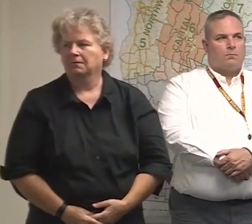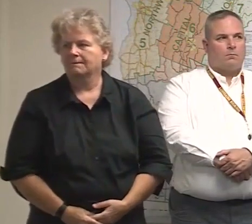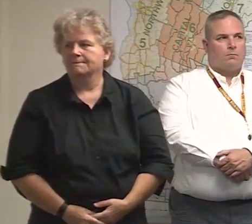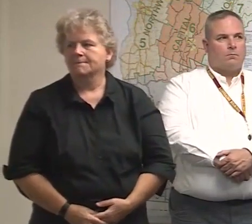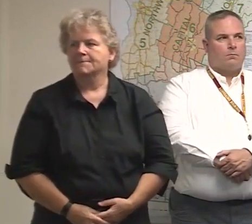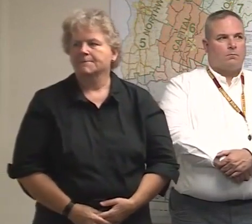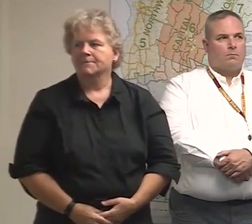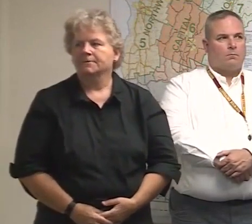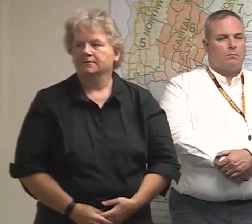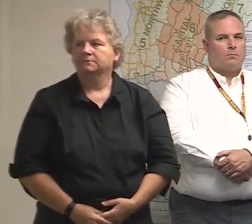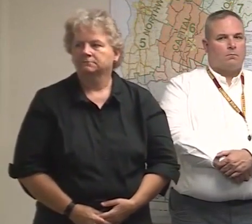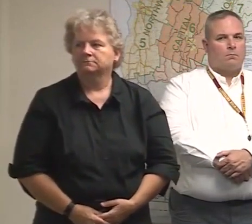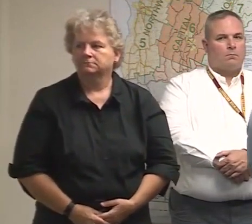THEY NEED ASSISTANCE FROM AOT.